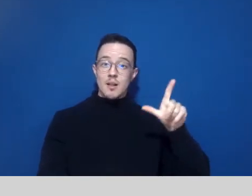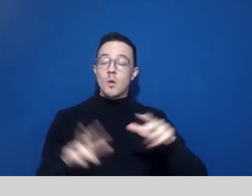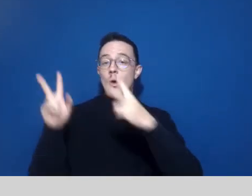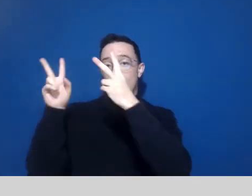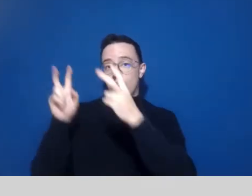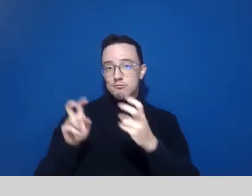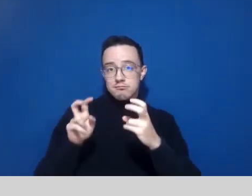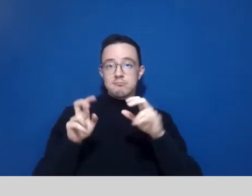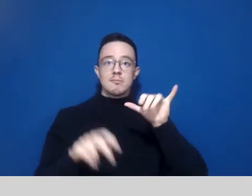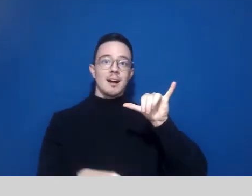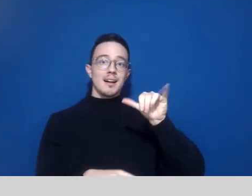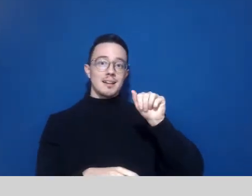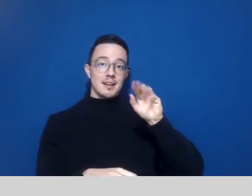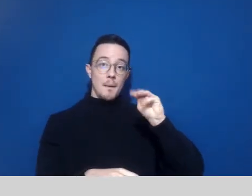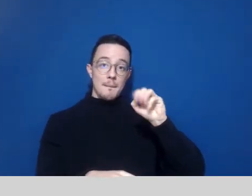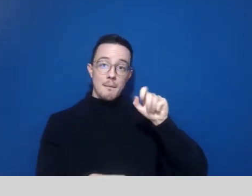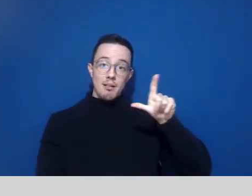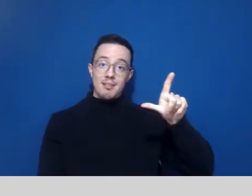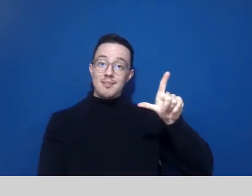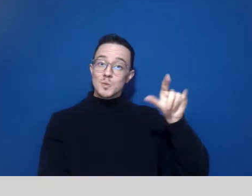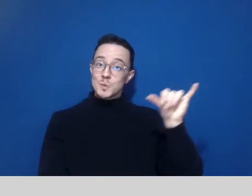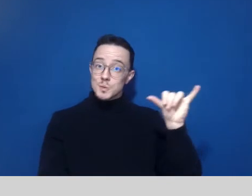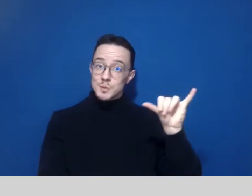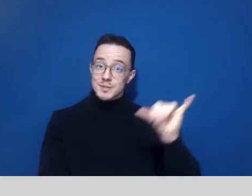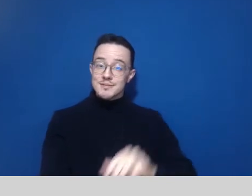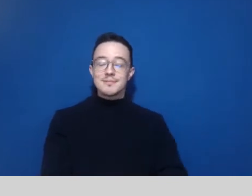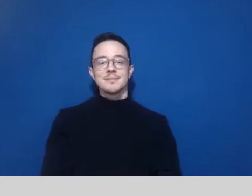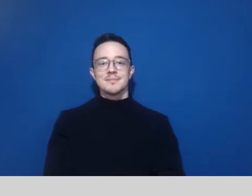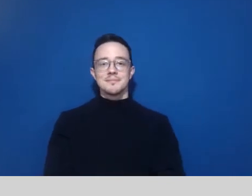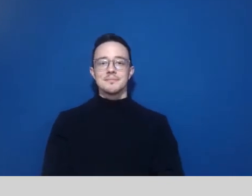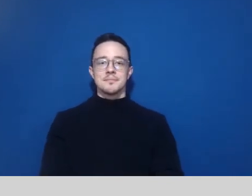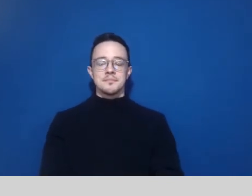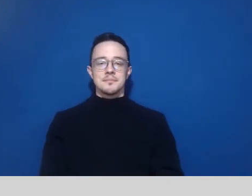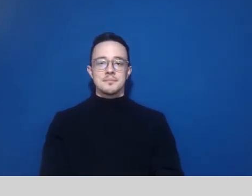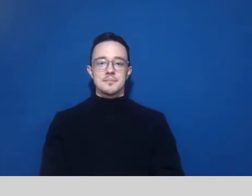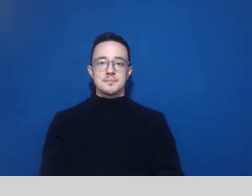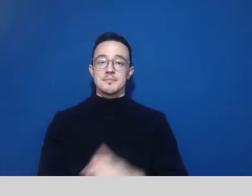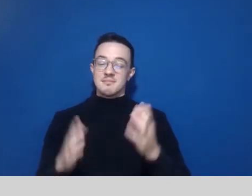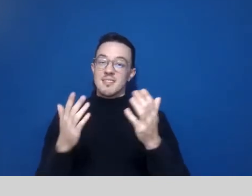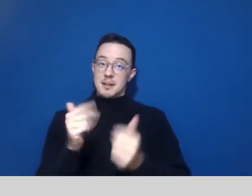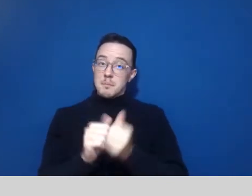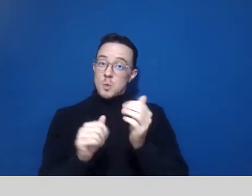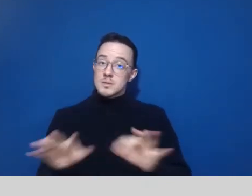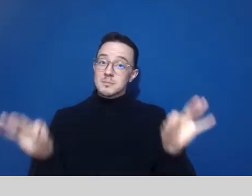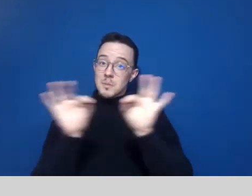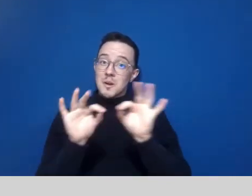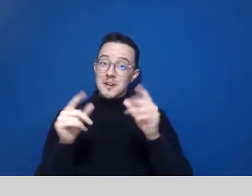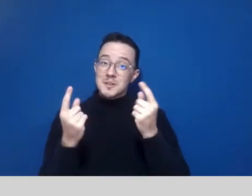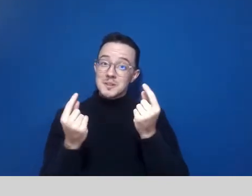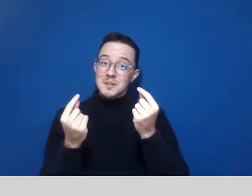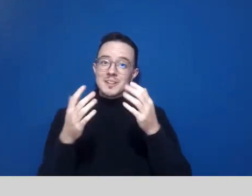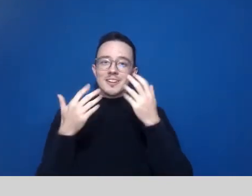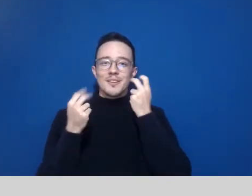'cause there's an experimental plug, and I've been building that does a YAML export. And then, more importantly, you can view